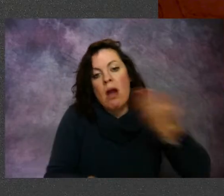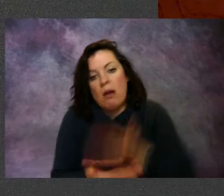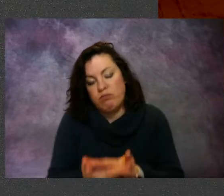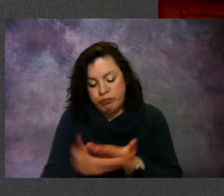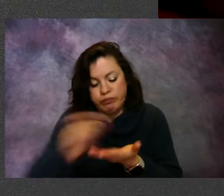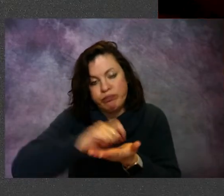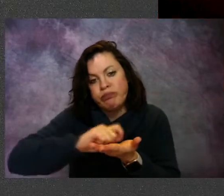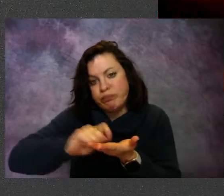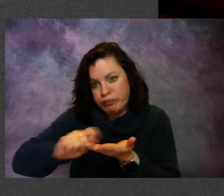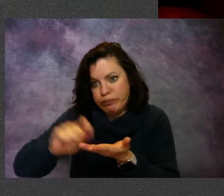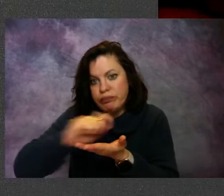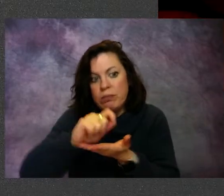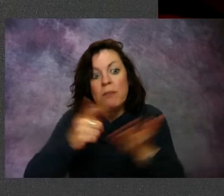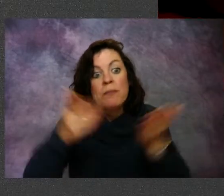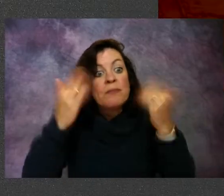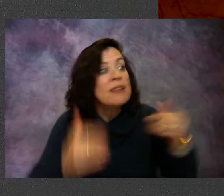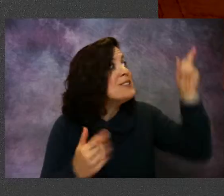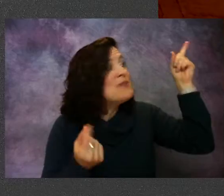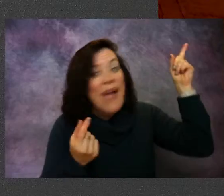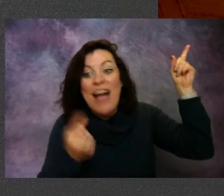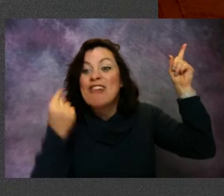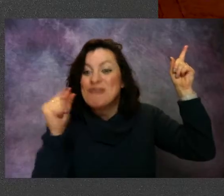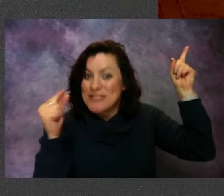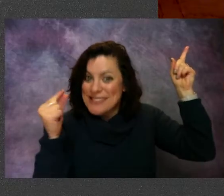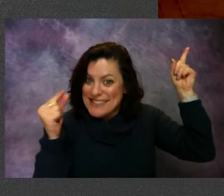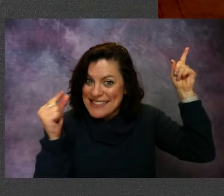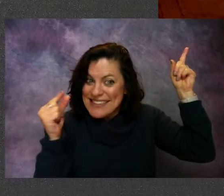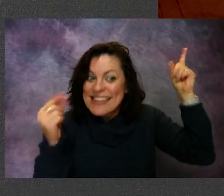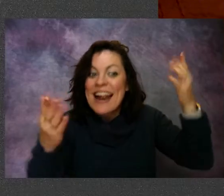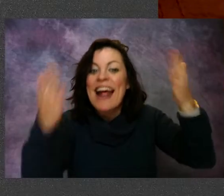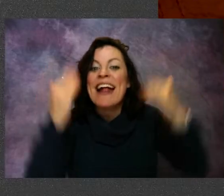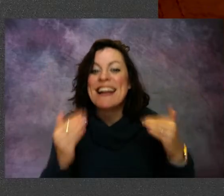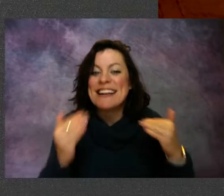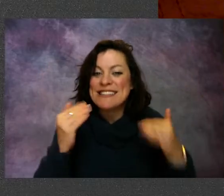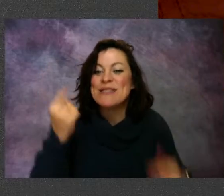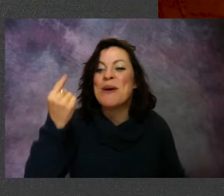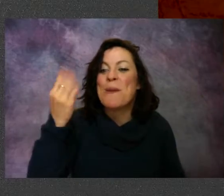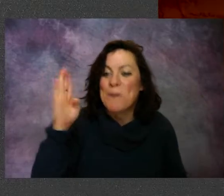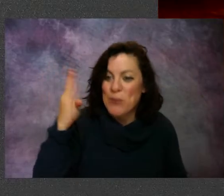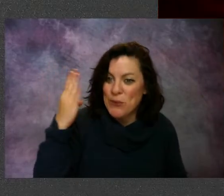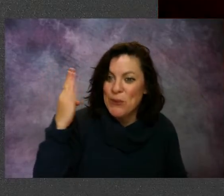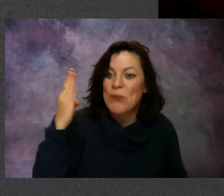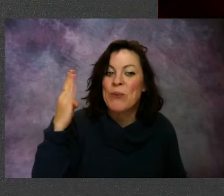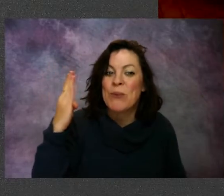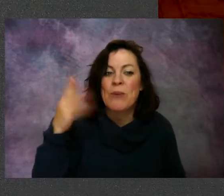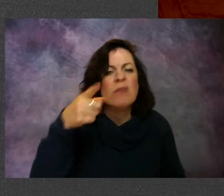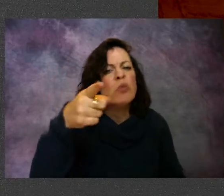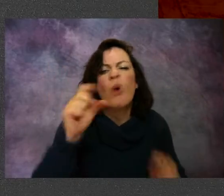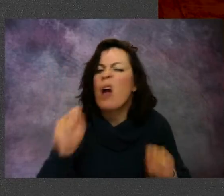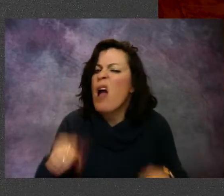And the last color we're gonna do is blue. Now, you can do this, like I said, however you want.